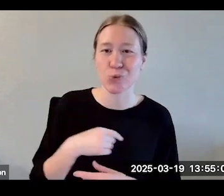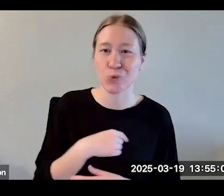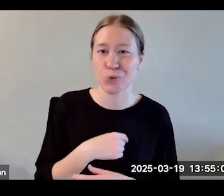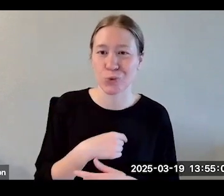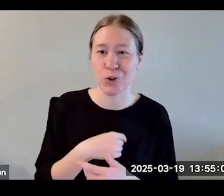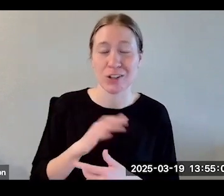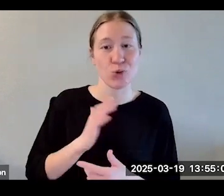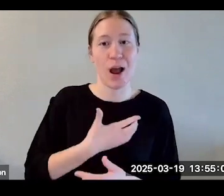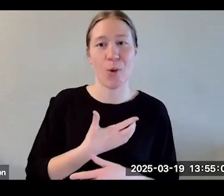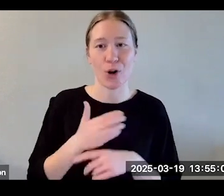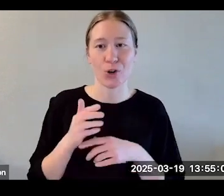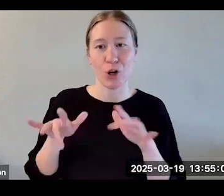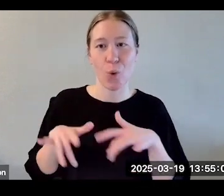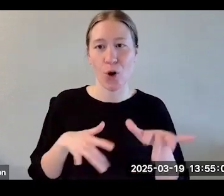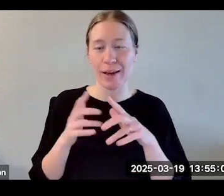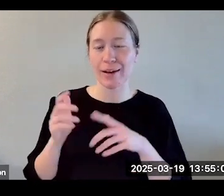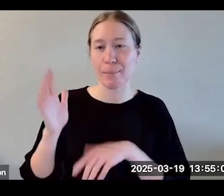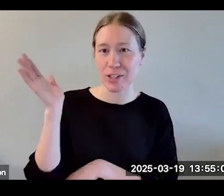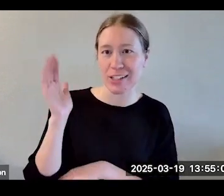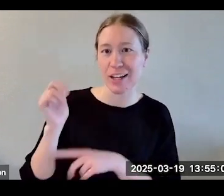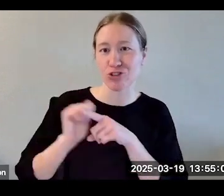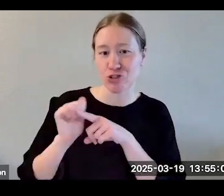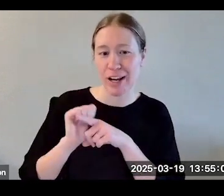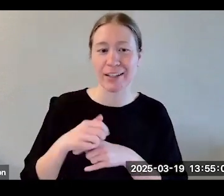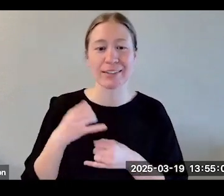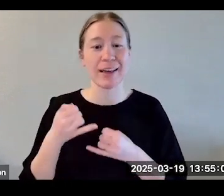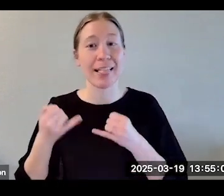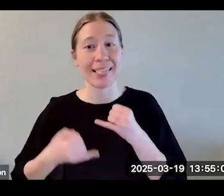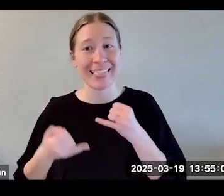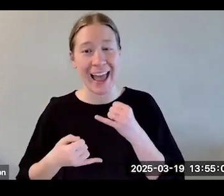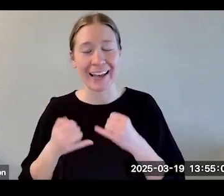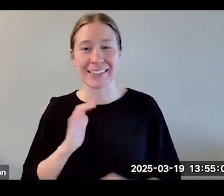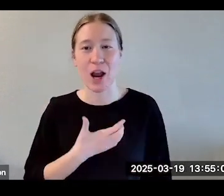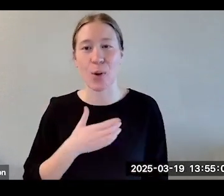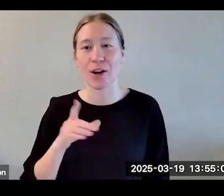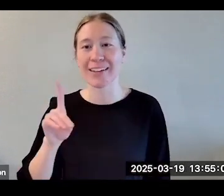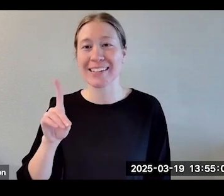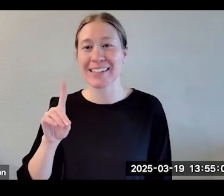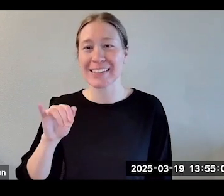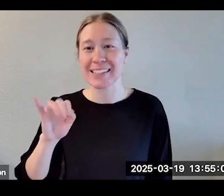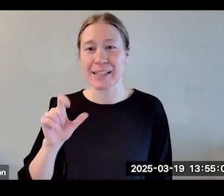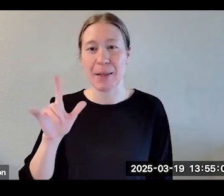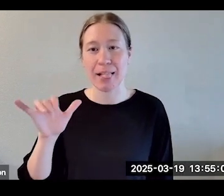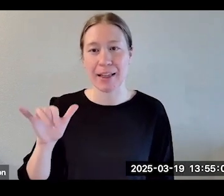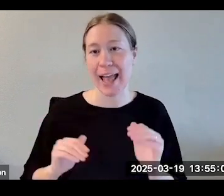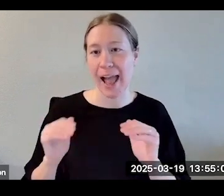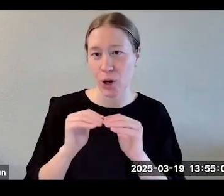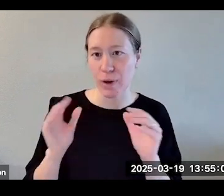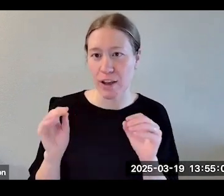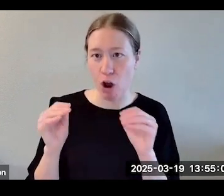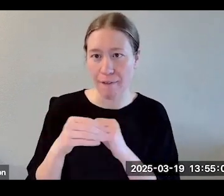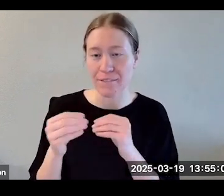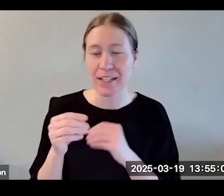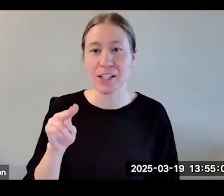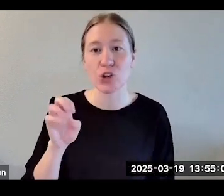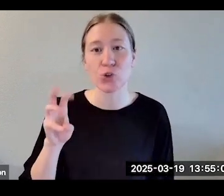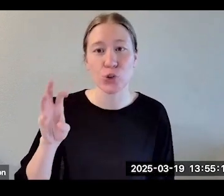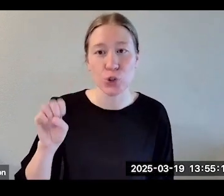And then lastly is our Disability Equity Office newsletter. We usually include digital accessibility tips in that newsletter,